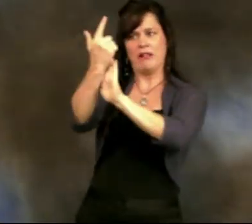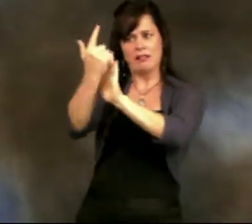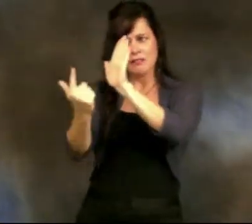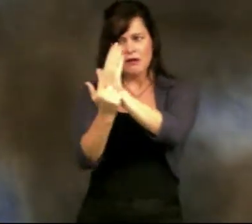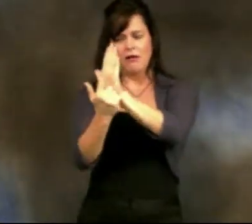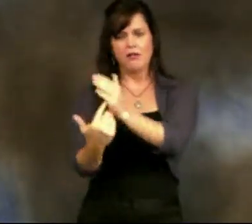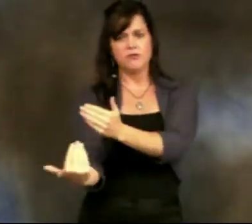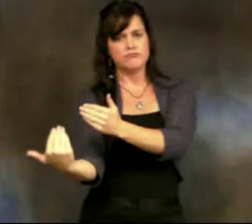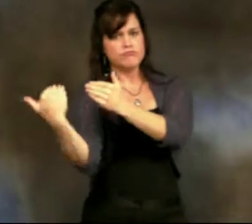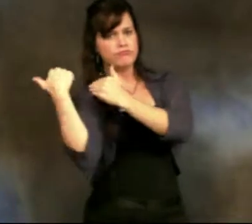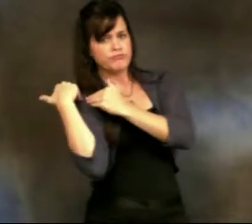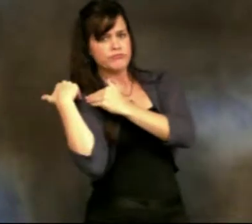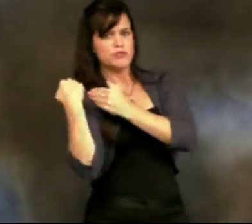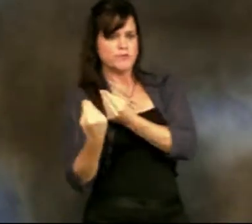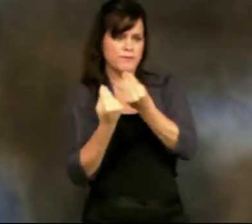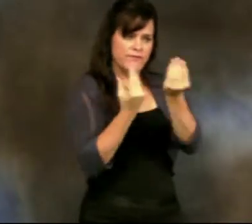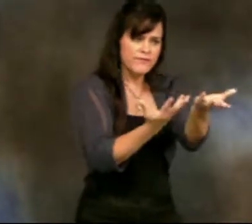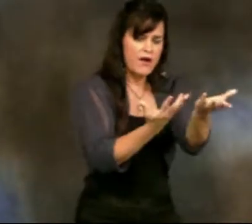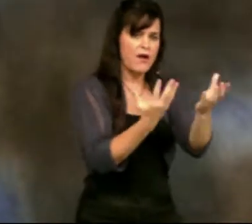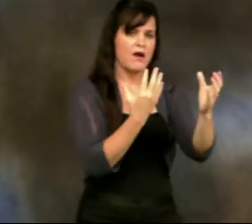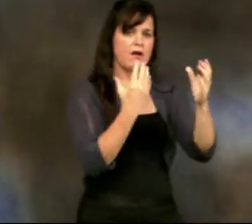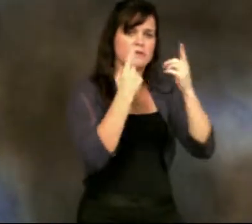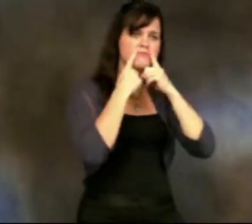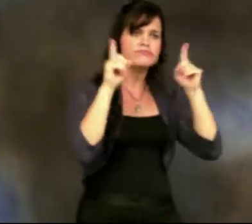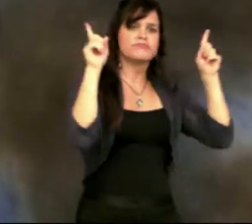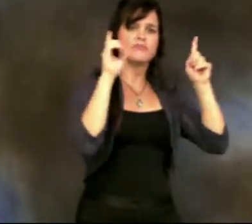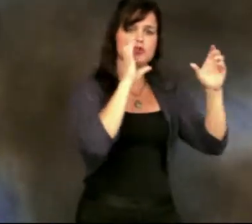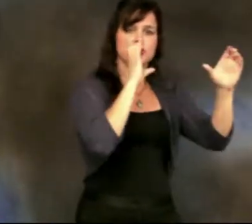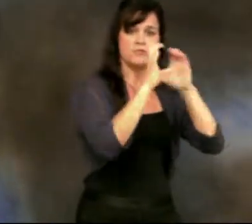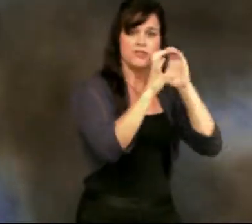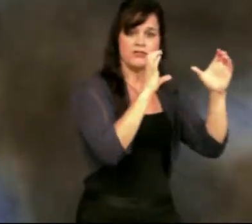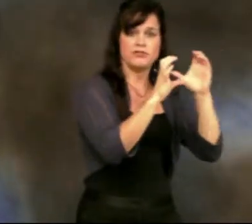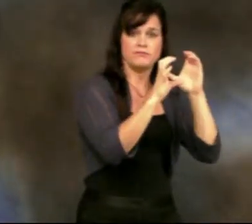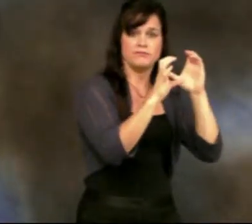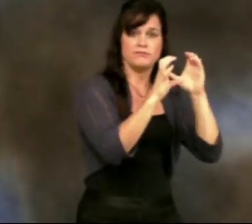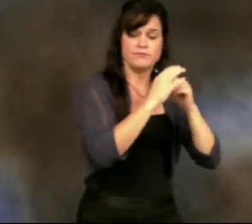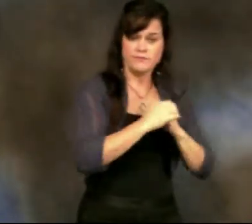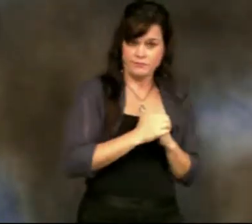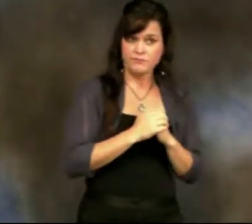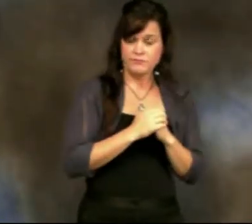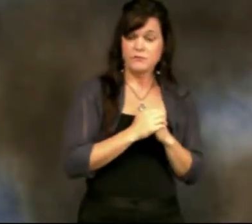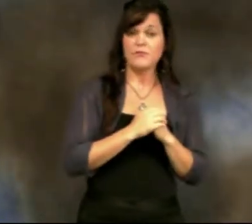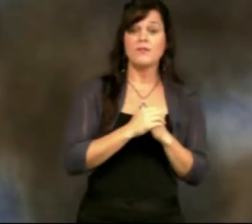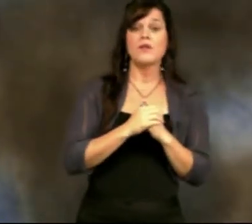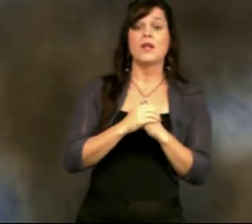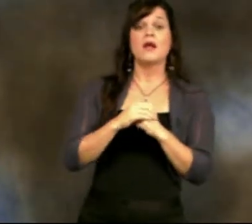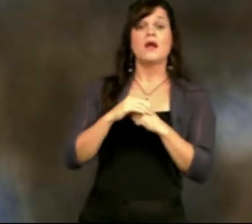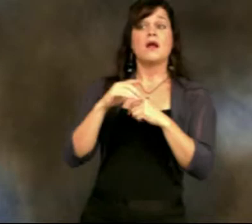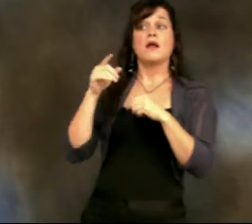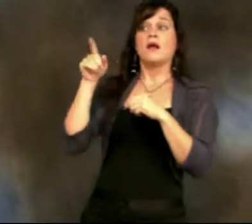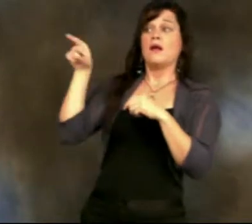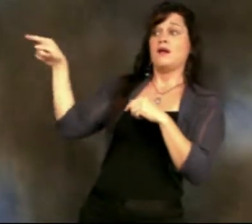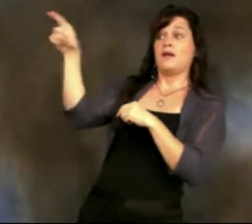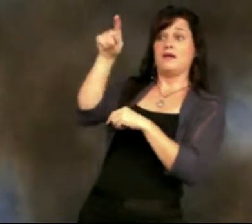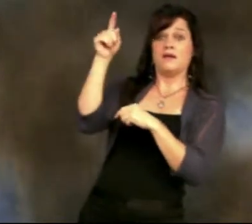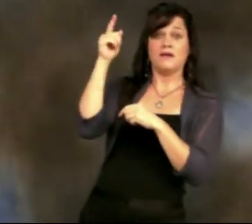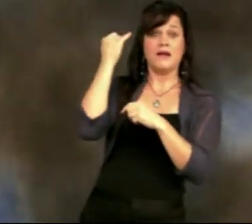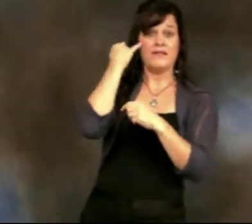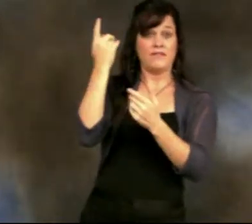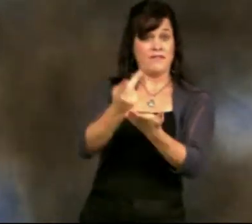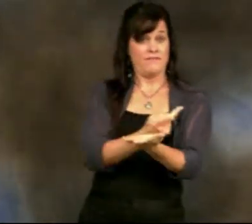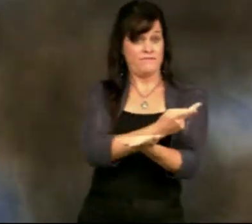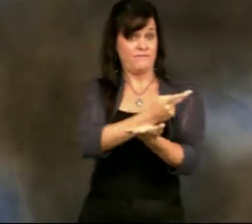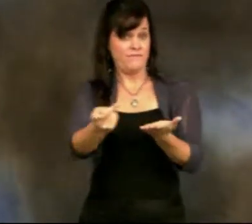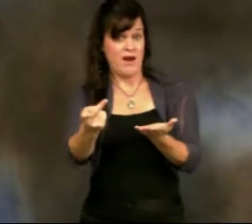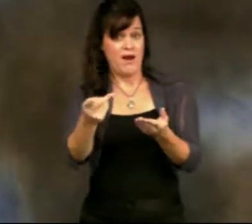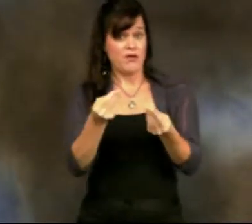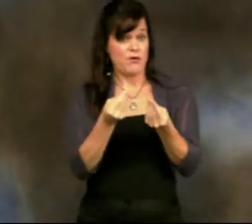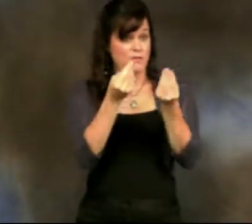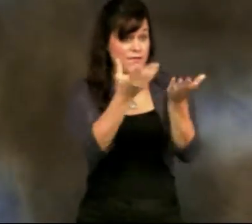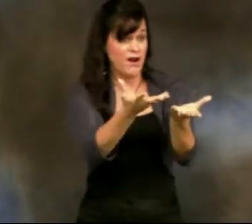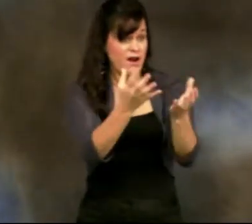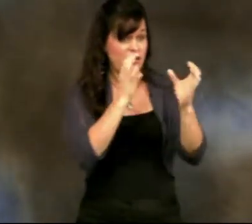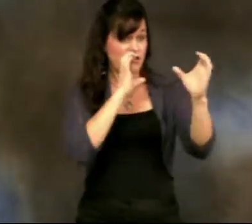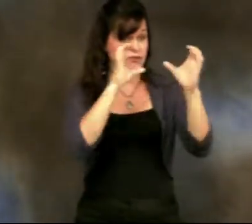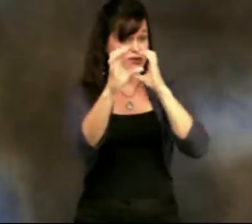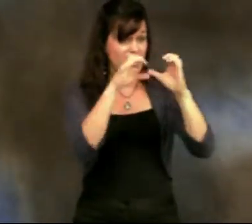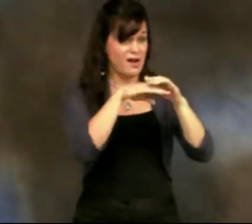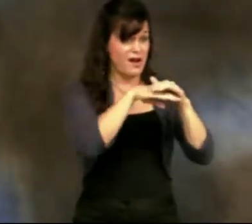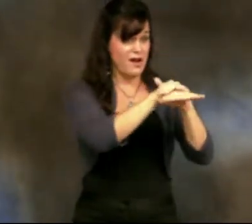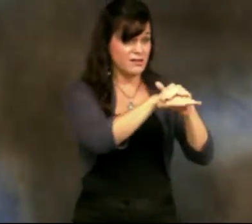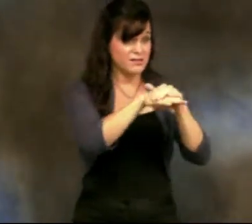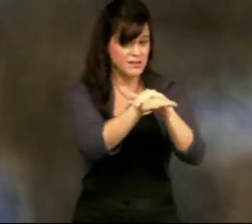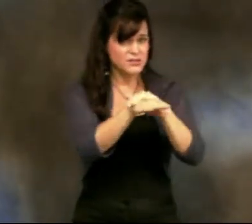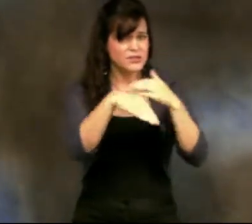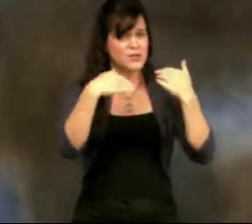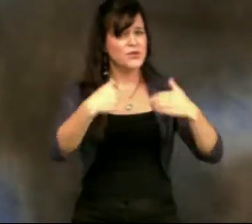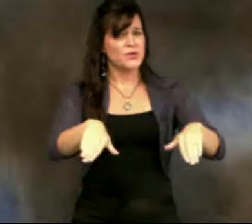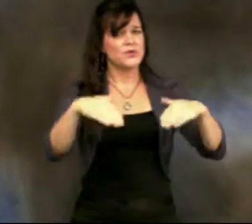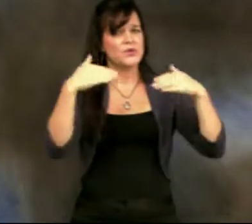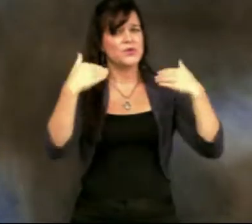to provide communication access. Failure to provide communication access can have catastrophic